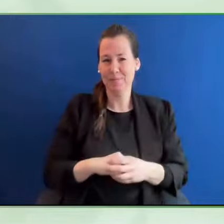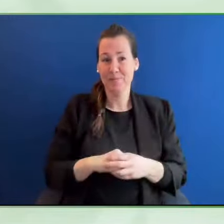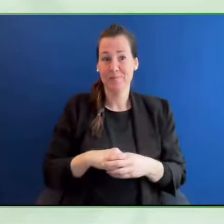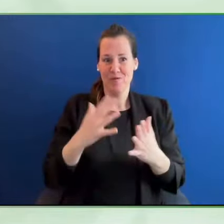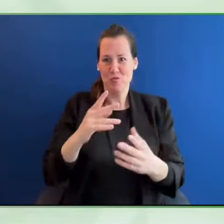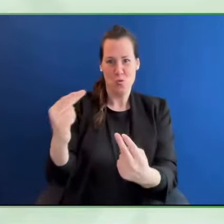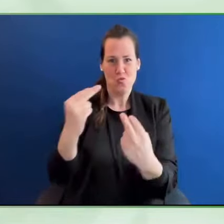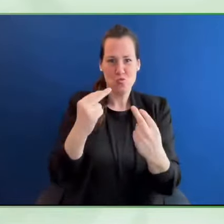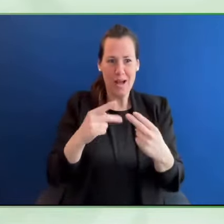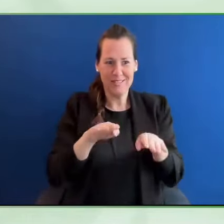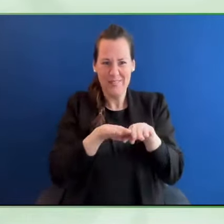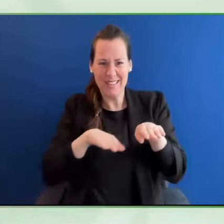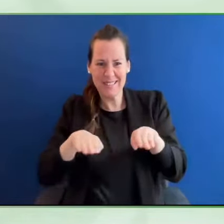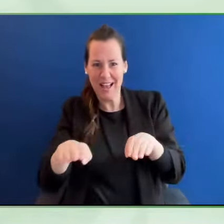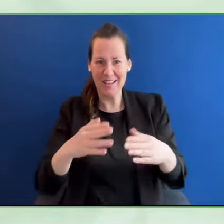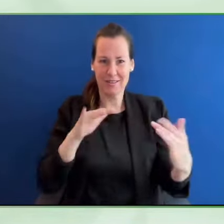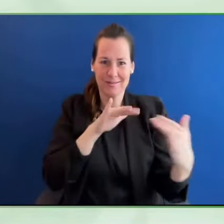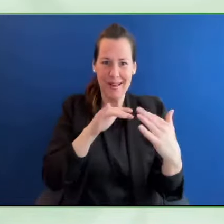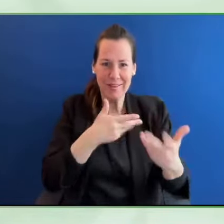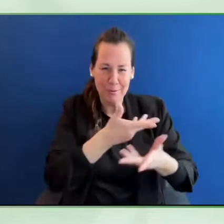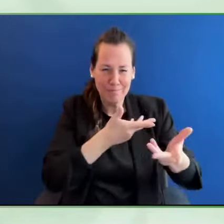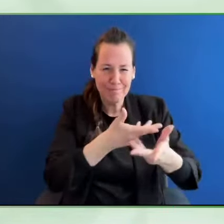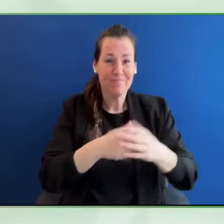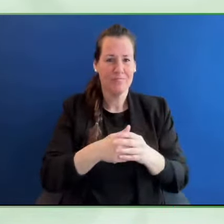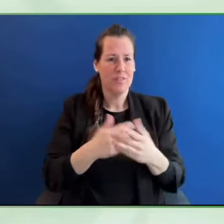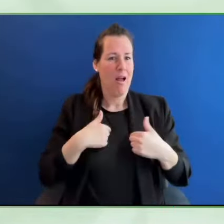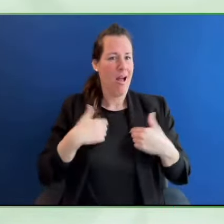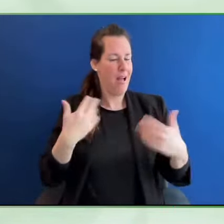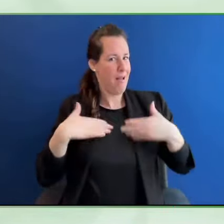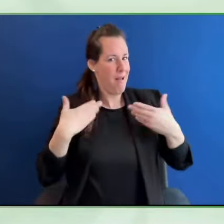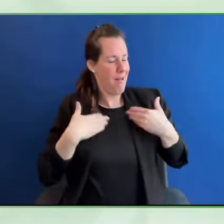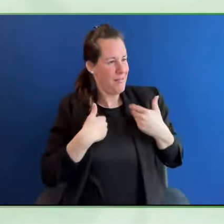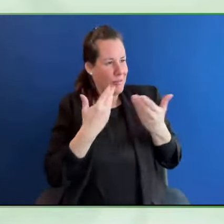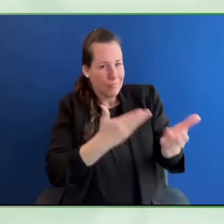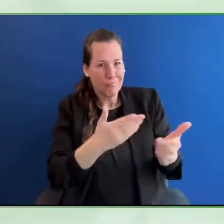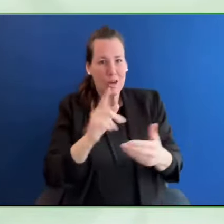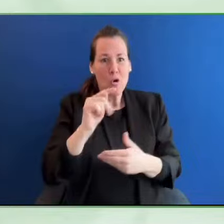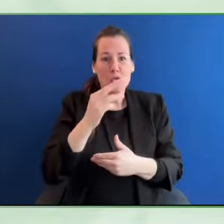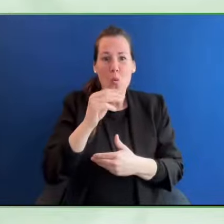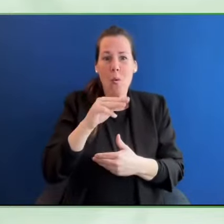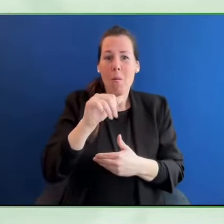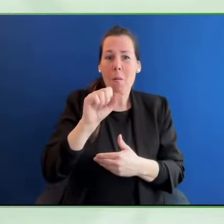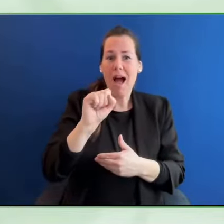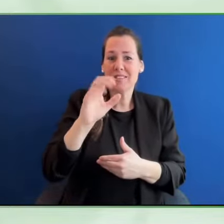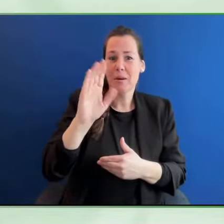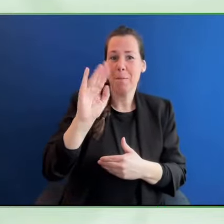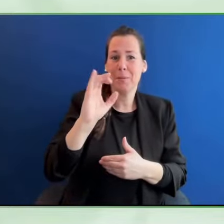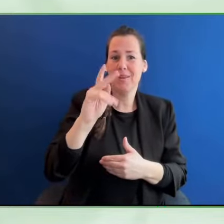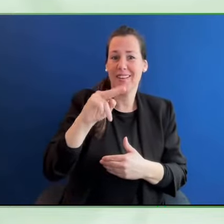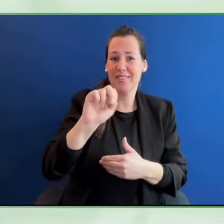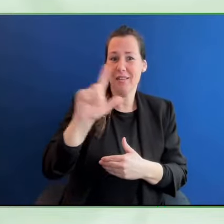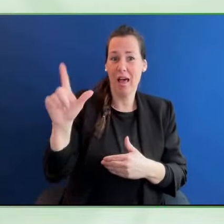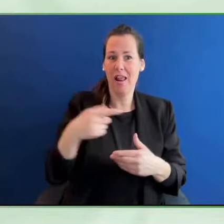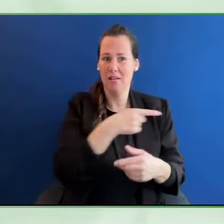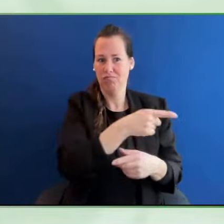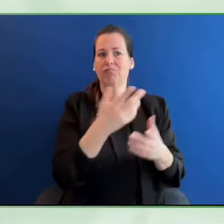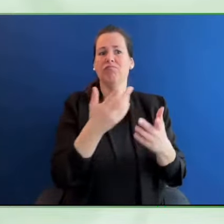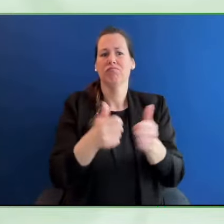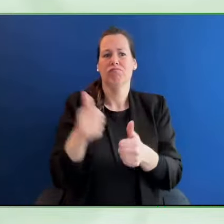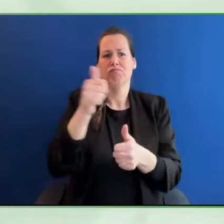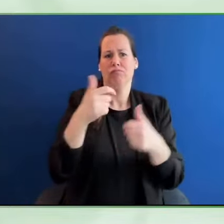Thanks for the invitation it is great to be here at the Zero Project.